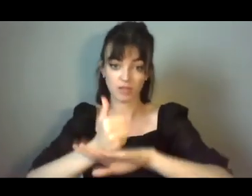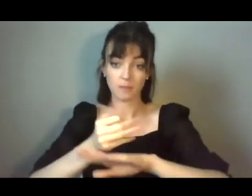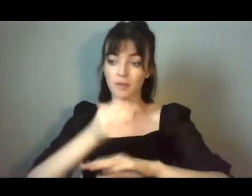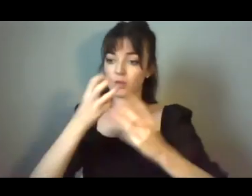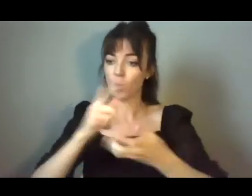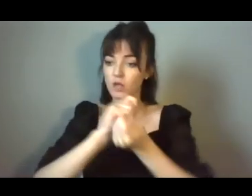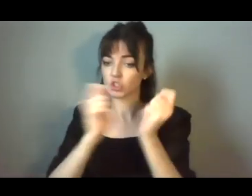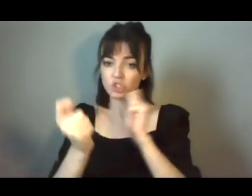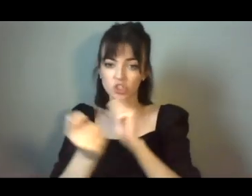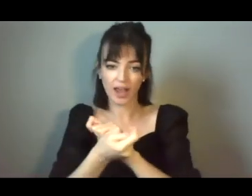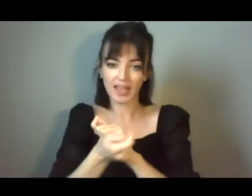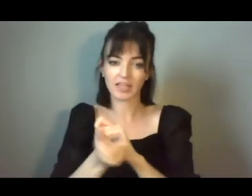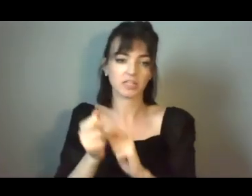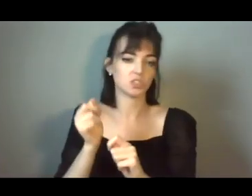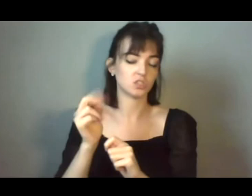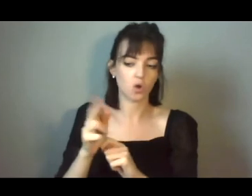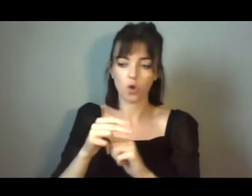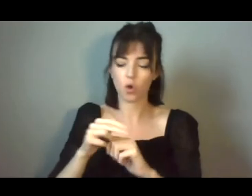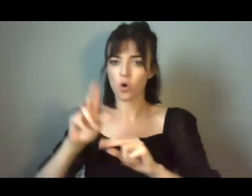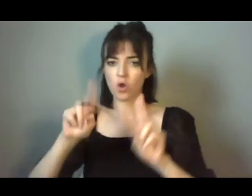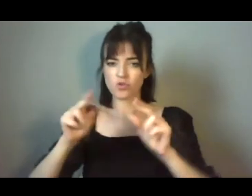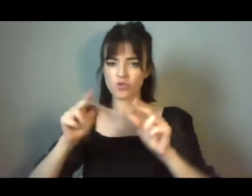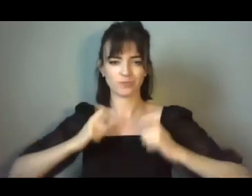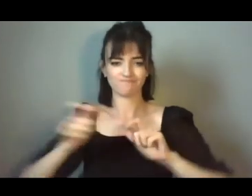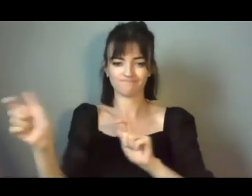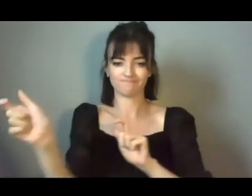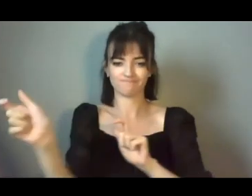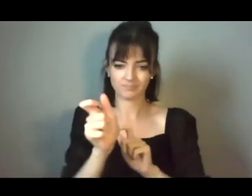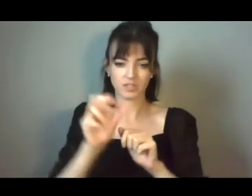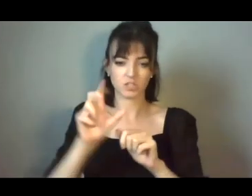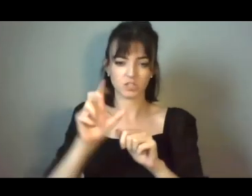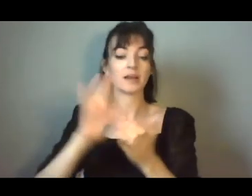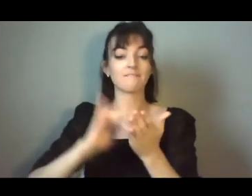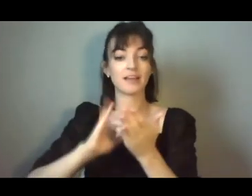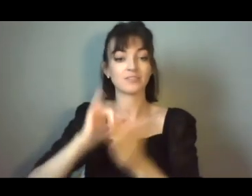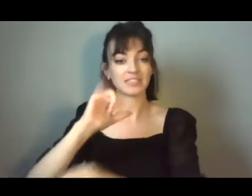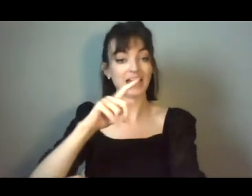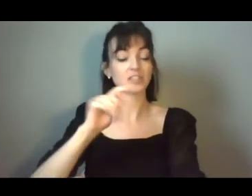or do a new enduring power of attorney under the 2015 act, they can do so. But if they don't do